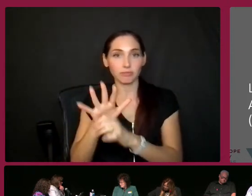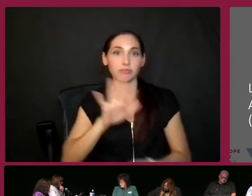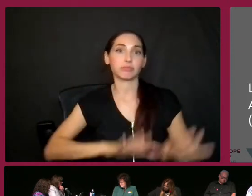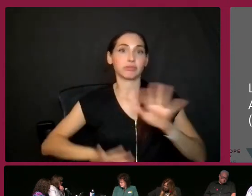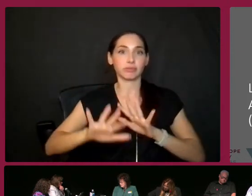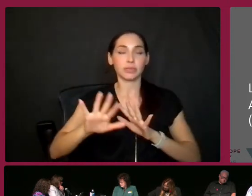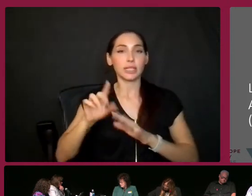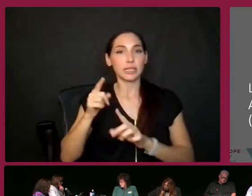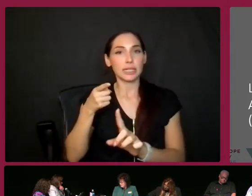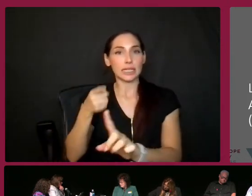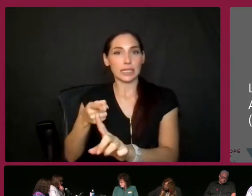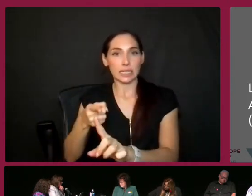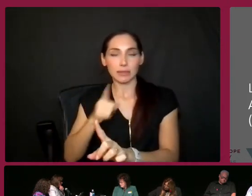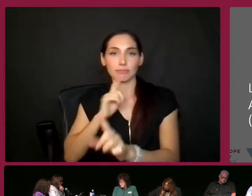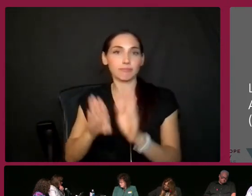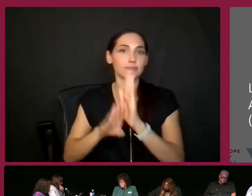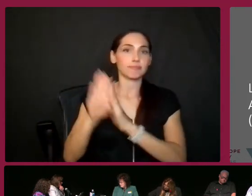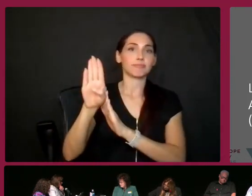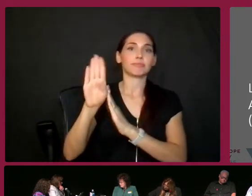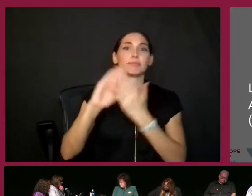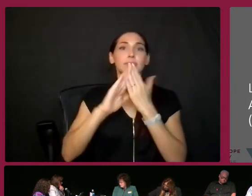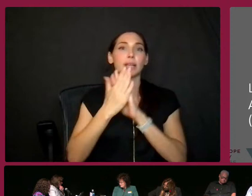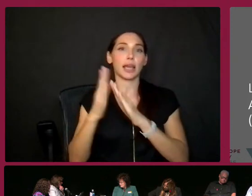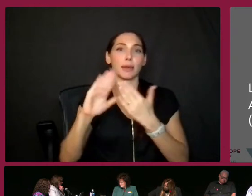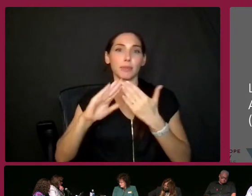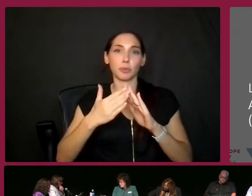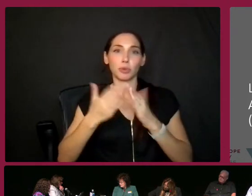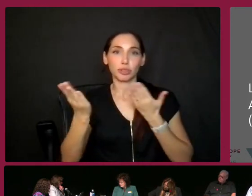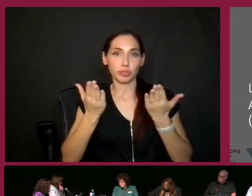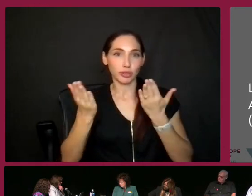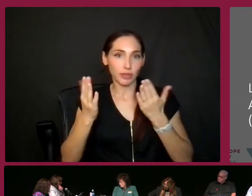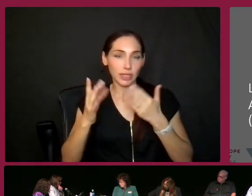him a community service leader, evidence as he